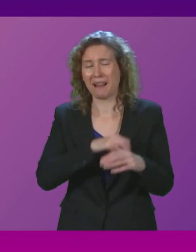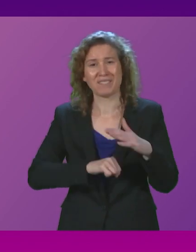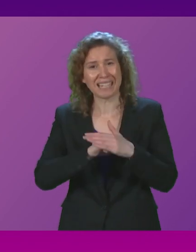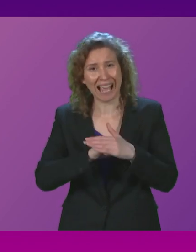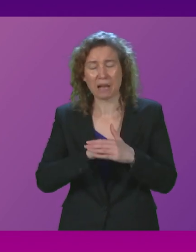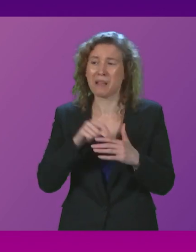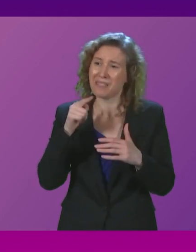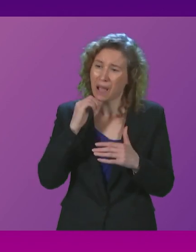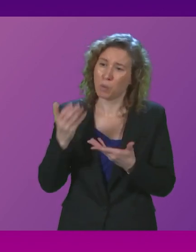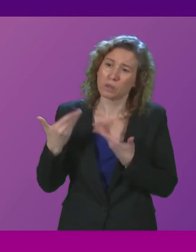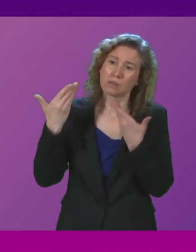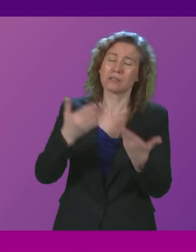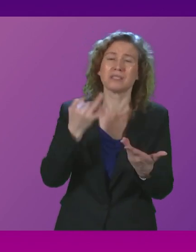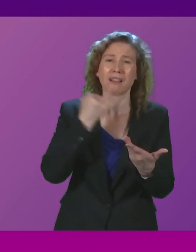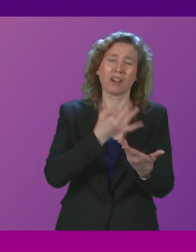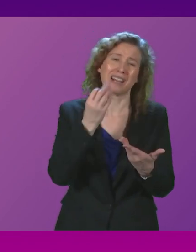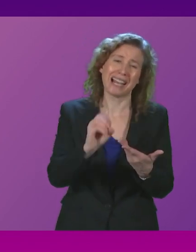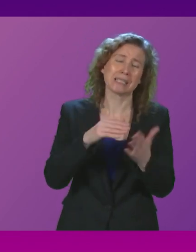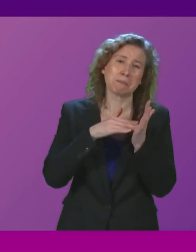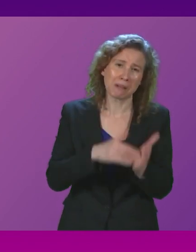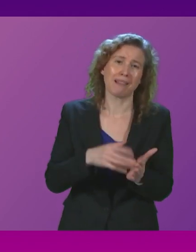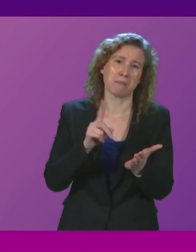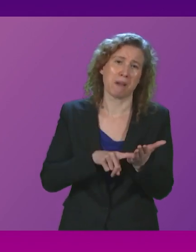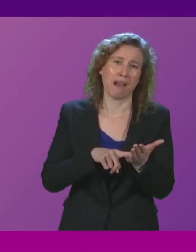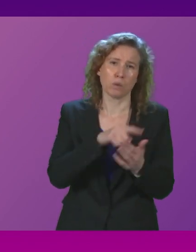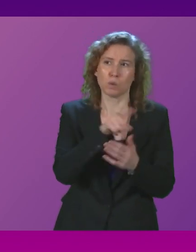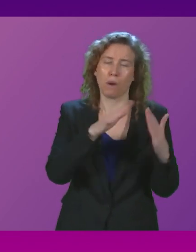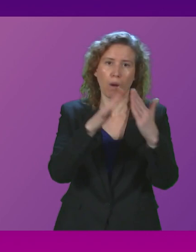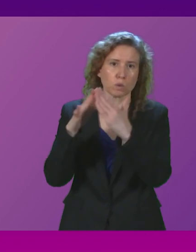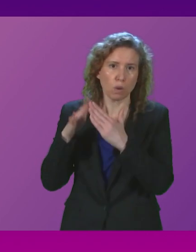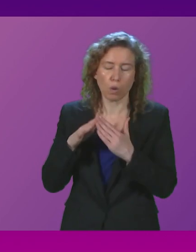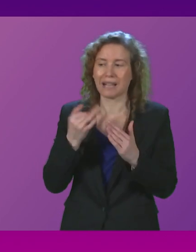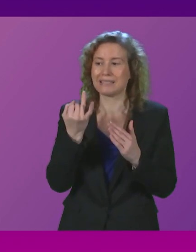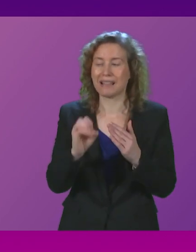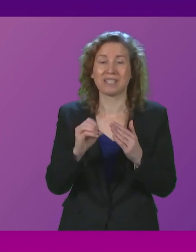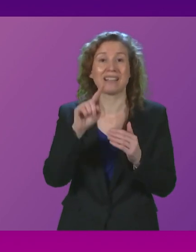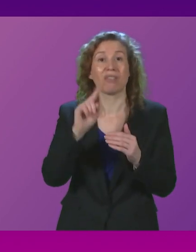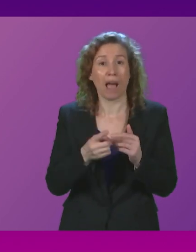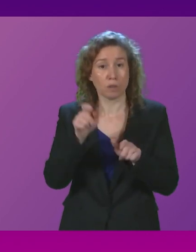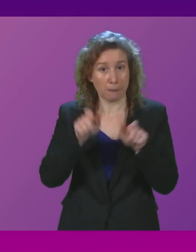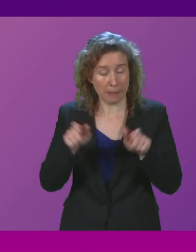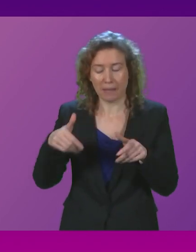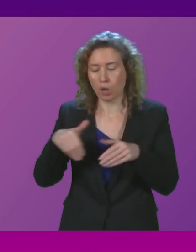put £780 million into household budgets and would lift 70,000 people, including 30,000